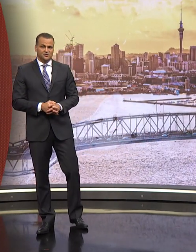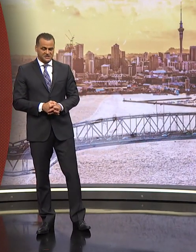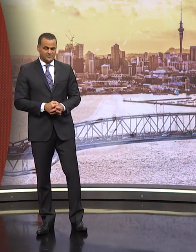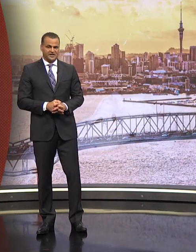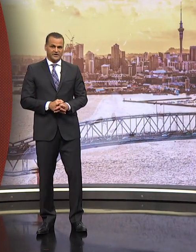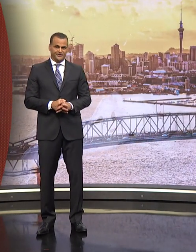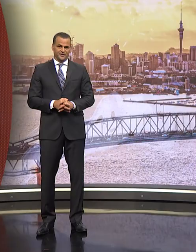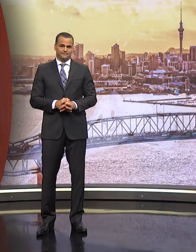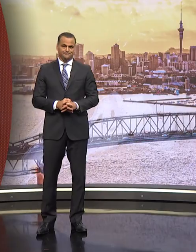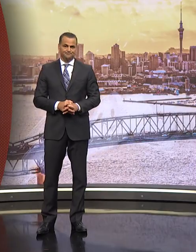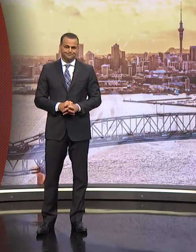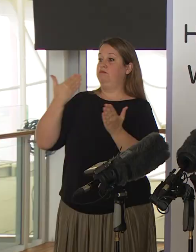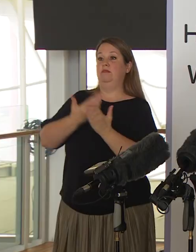of the outbreak.